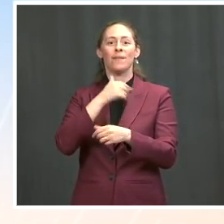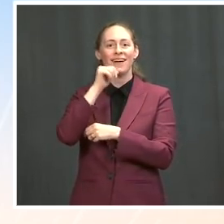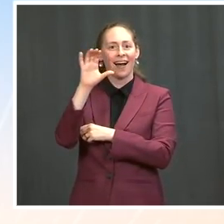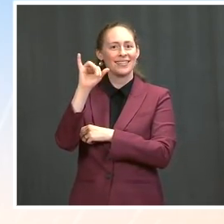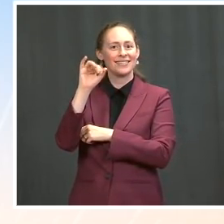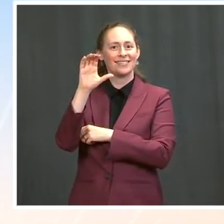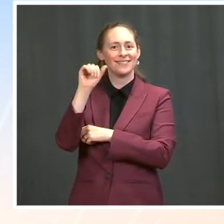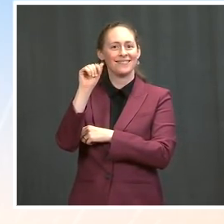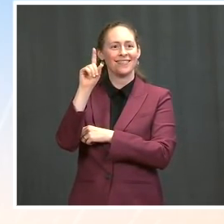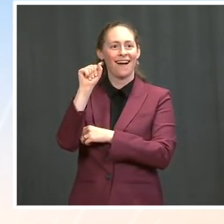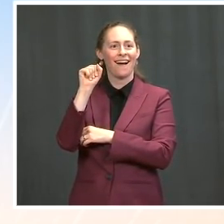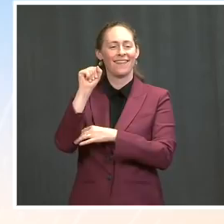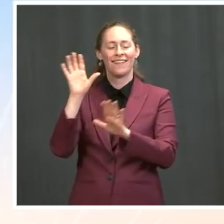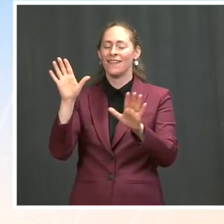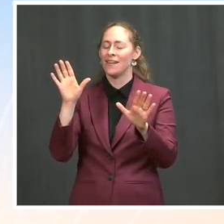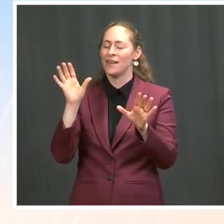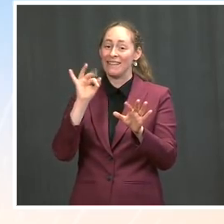The Press: Okay, but I do have actual questions.